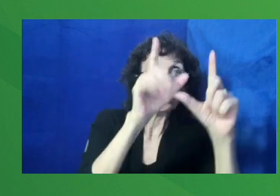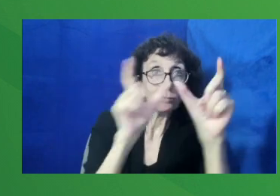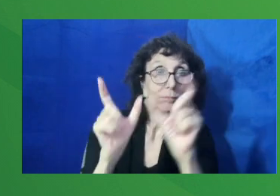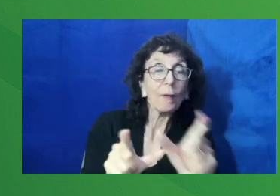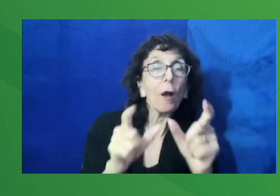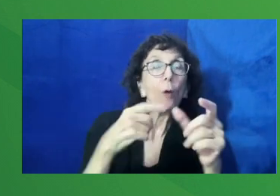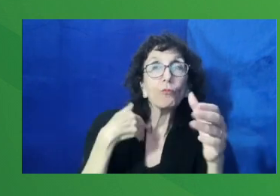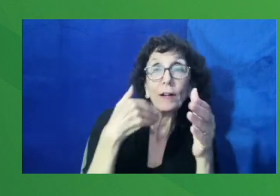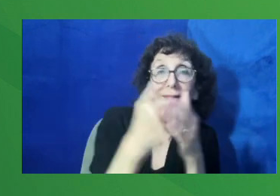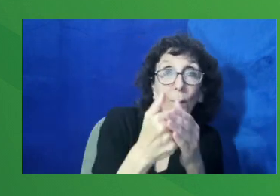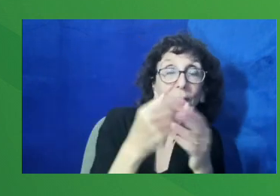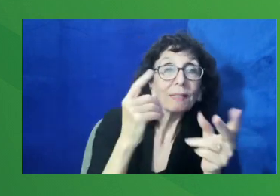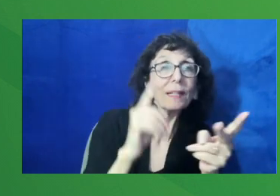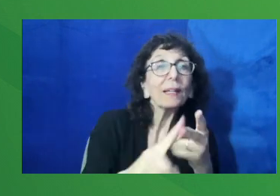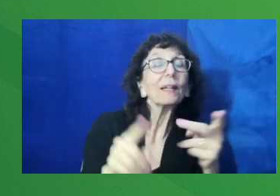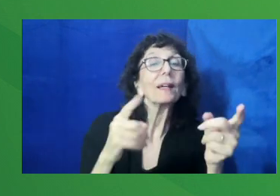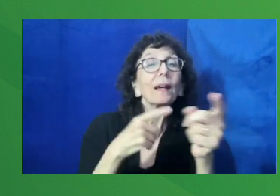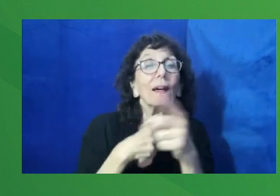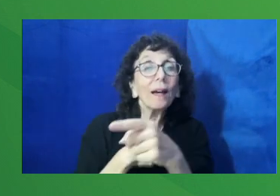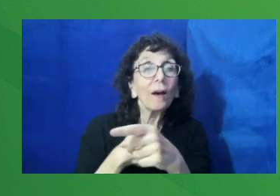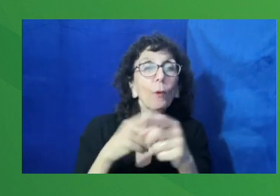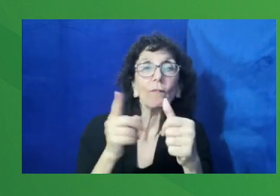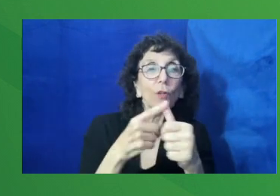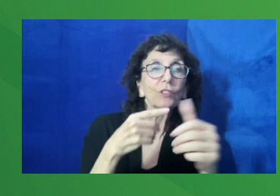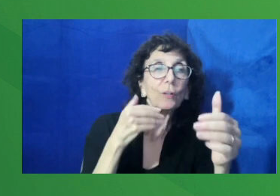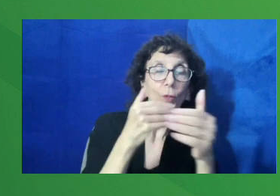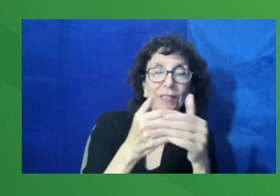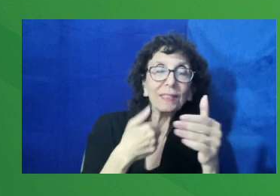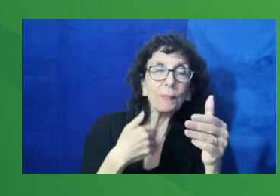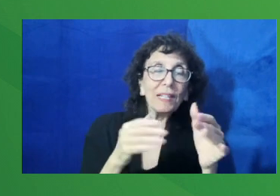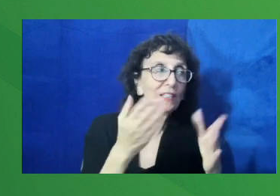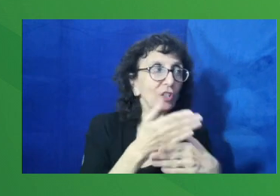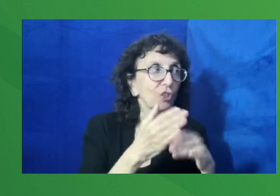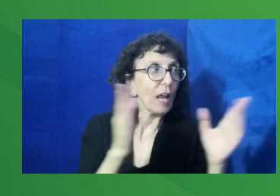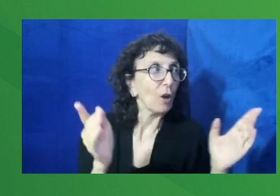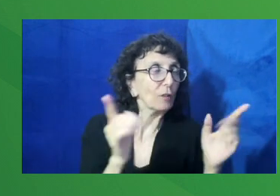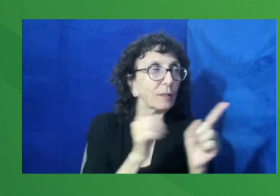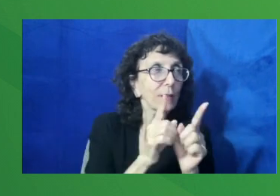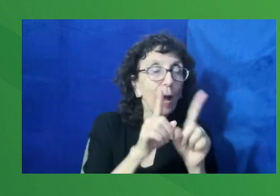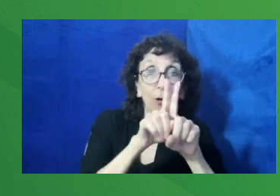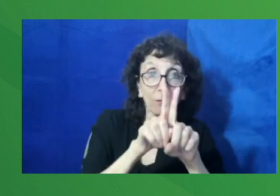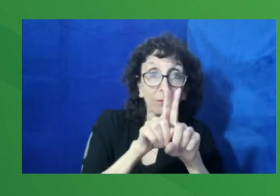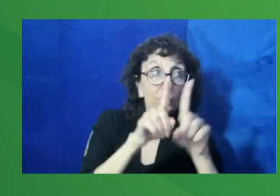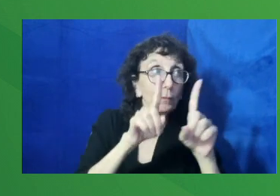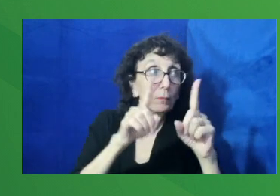responsiveness, proximity being shared distance. How close are you? How far are you? The idea we